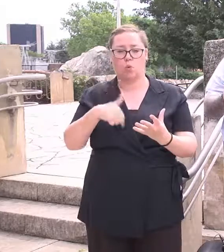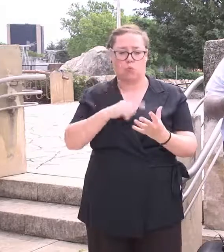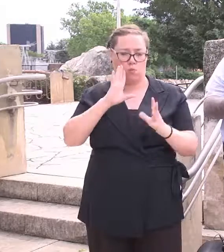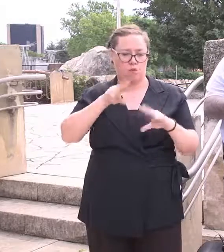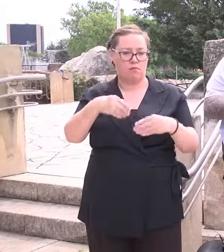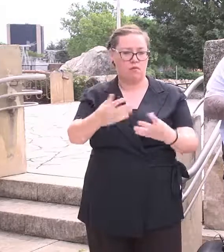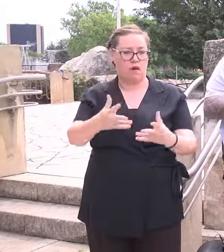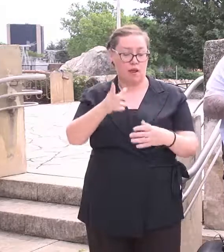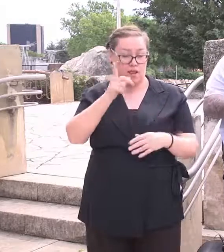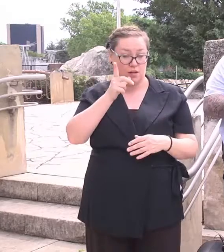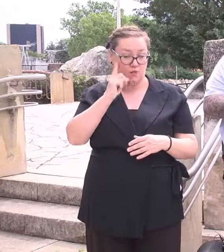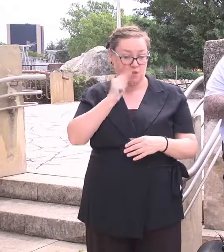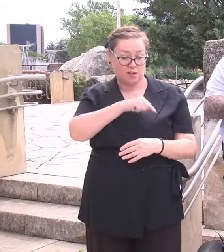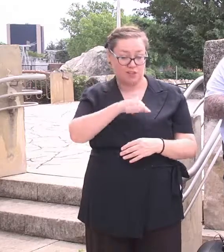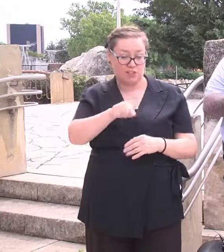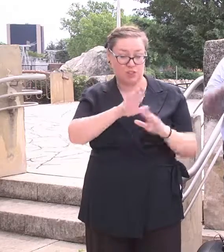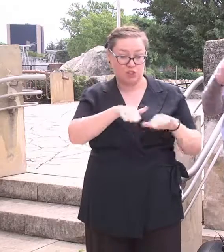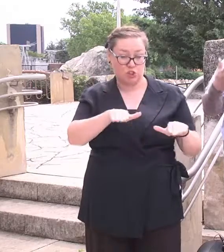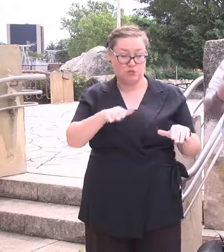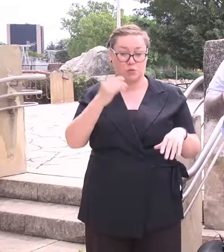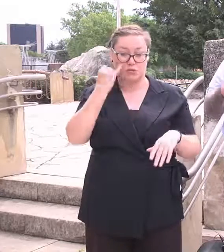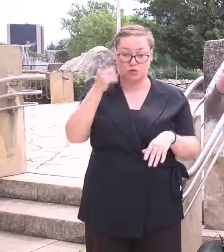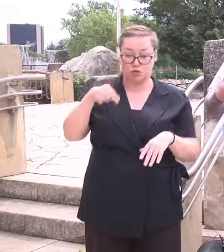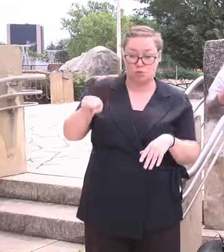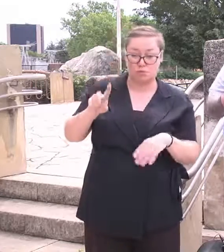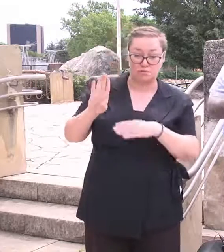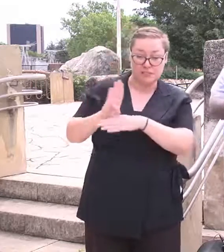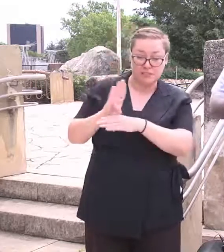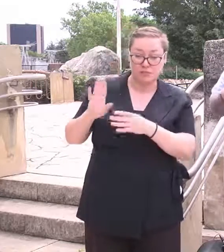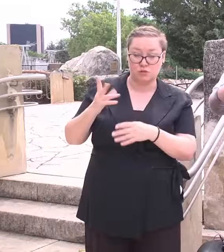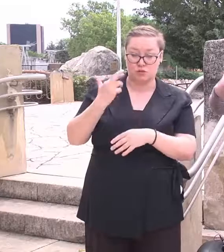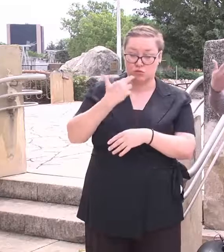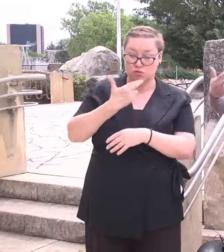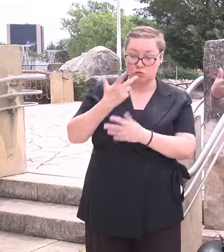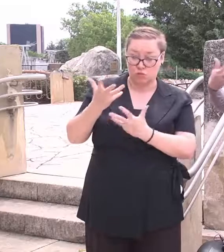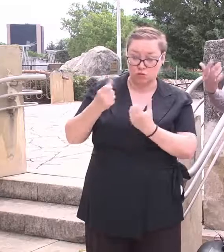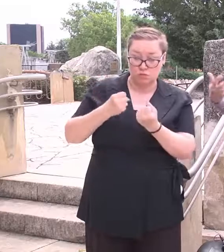stuff to the kids um so if you are a business or restaurant you'd like to sponsor sponsor a day um